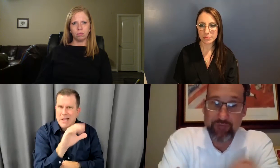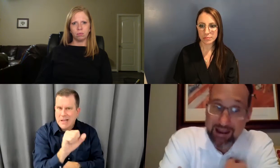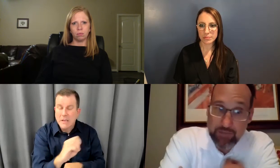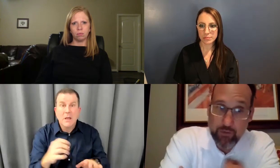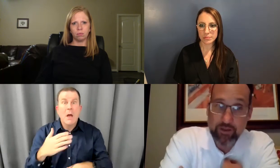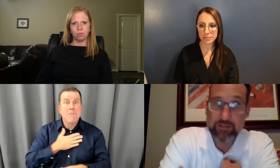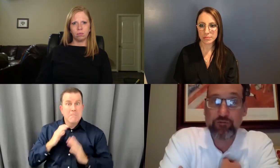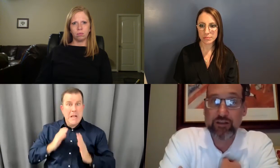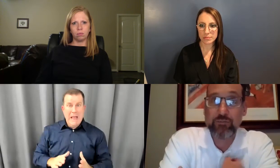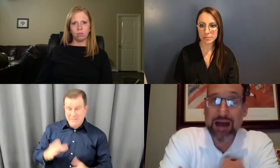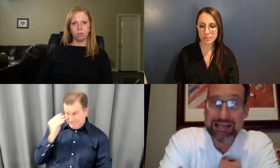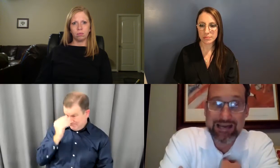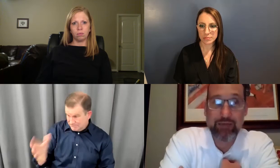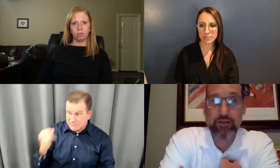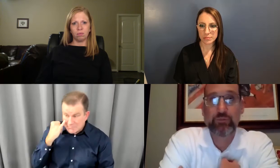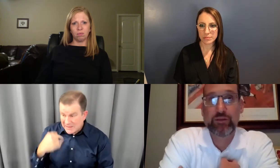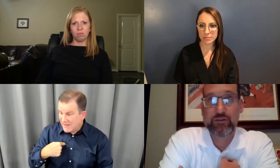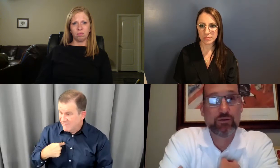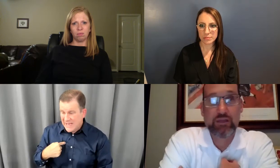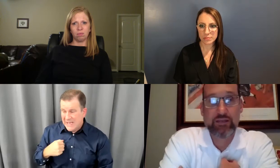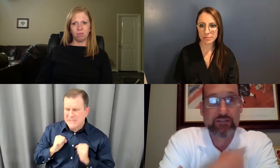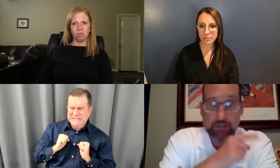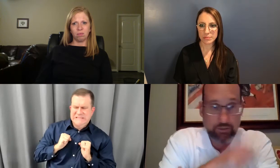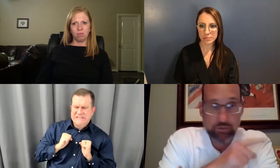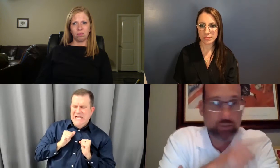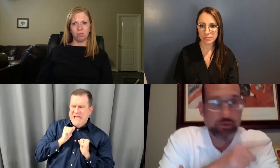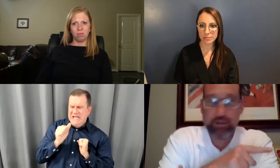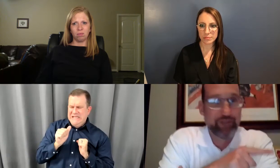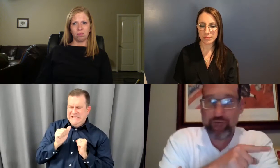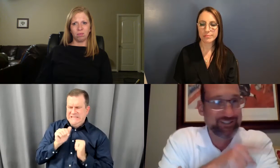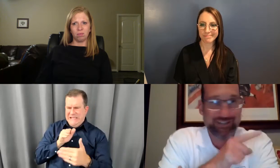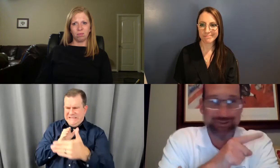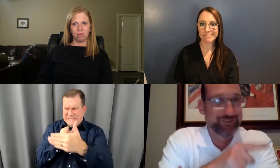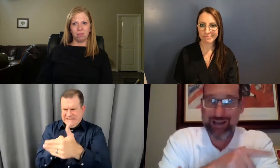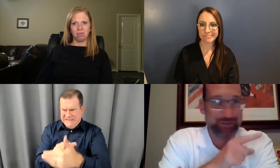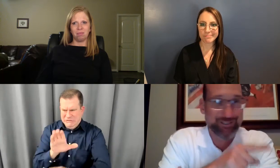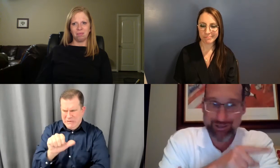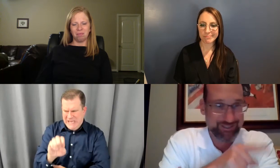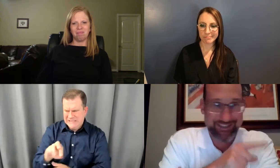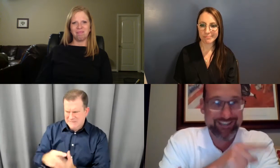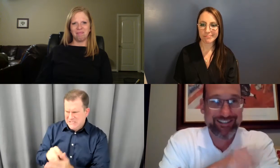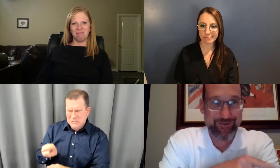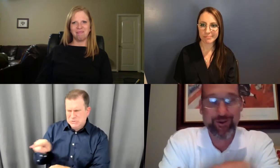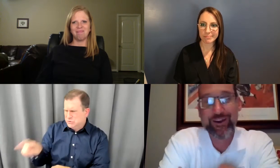if I'm not willing to invest my time and expense in your case, you shouldn't be investing your time and expense in the case either,